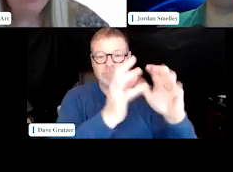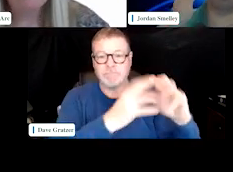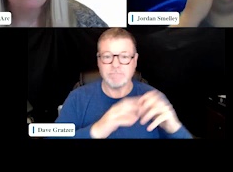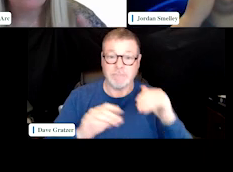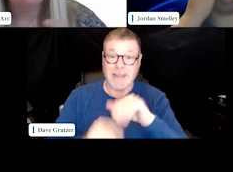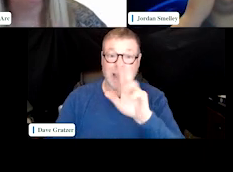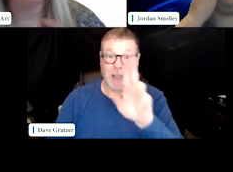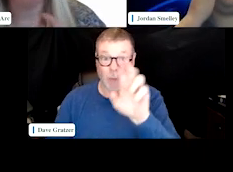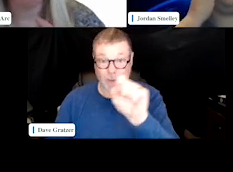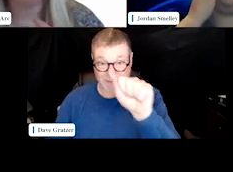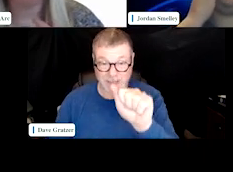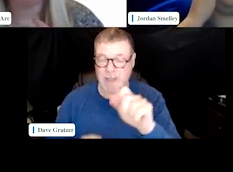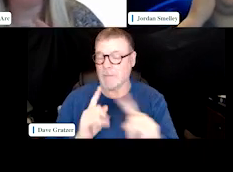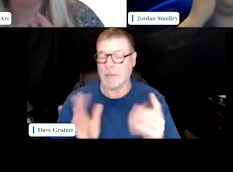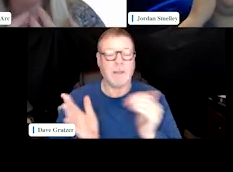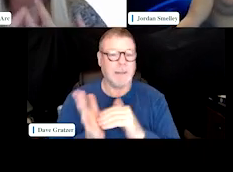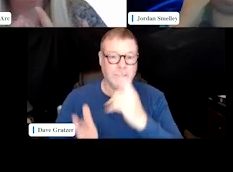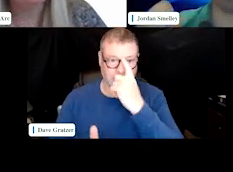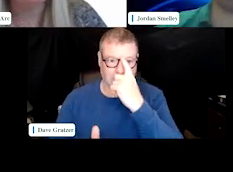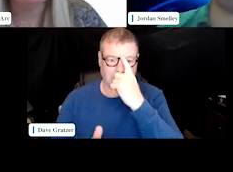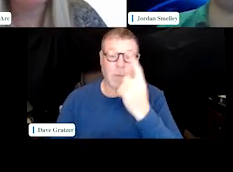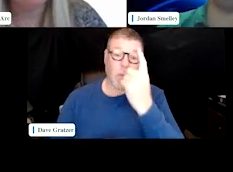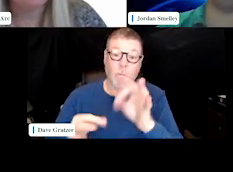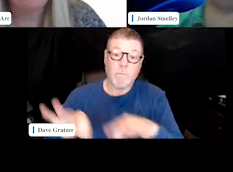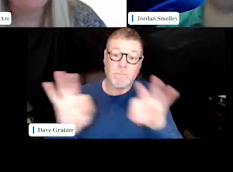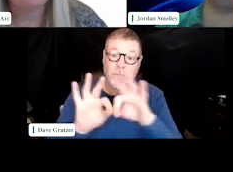But again, one of the key issues that we're looking at